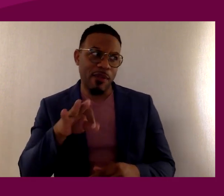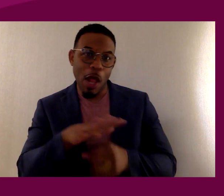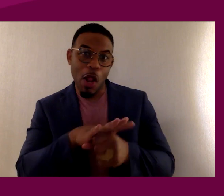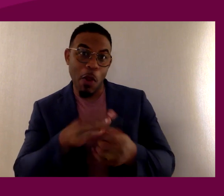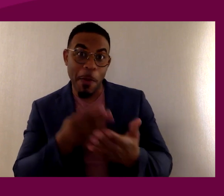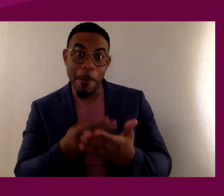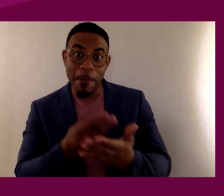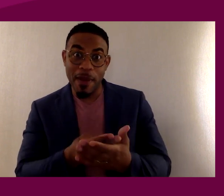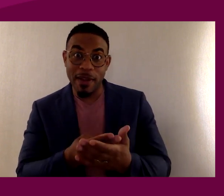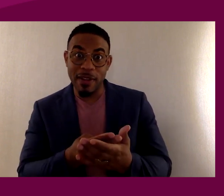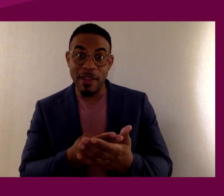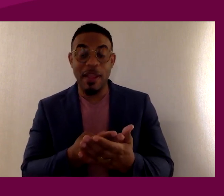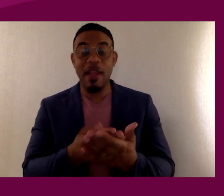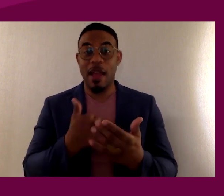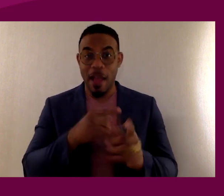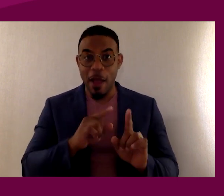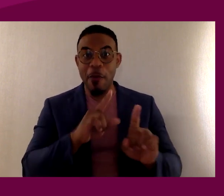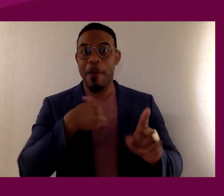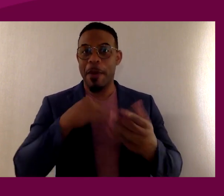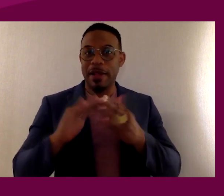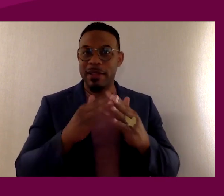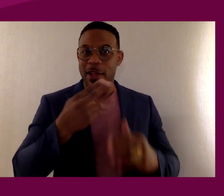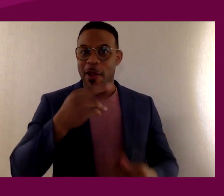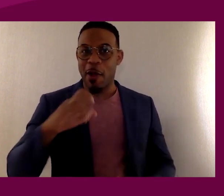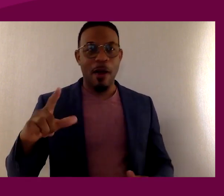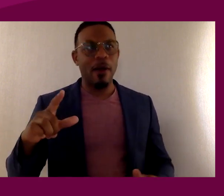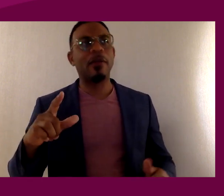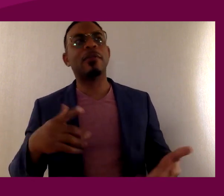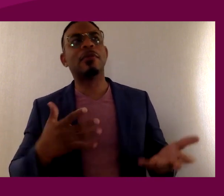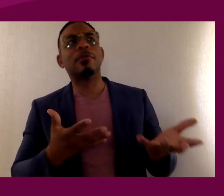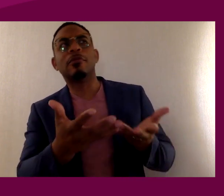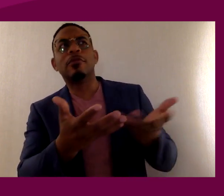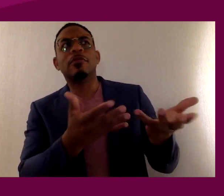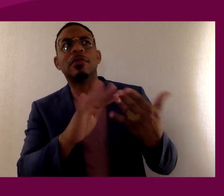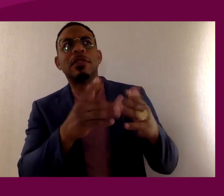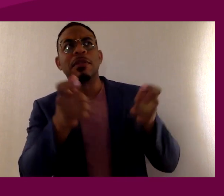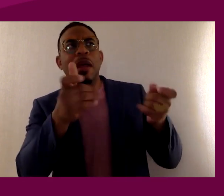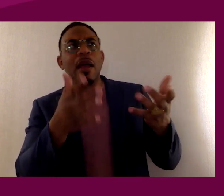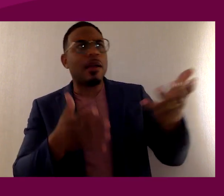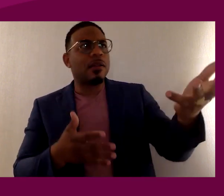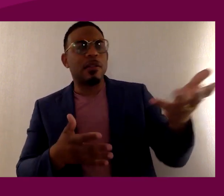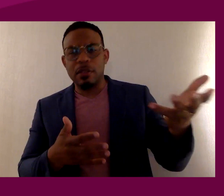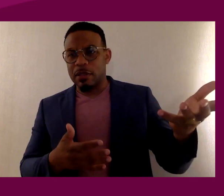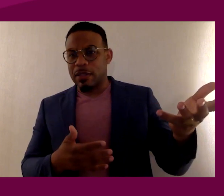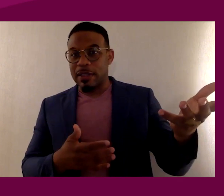realized, well, let me go see if I can find local money. So I went to my city hall and talked to the